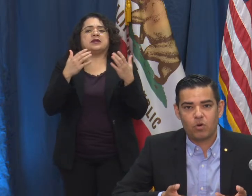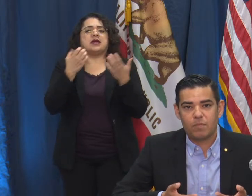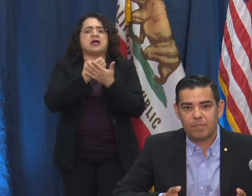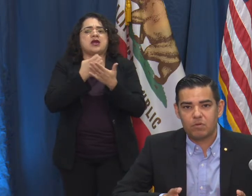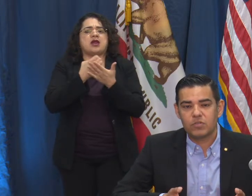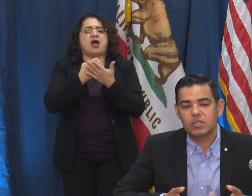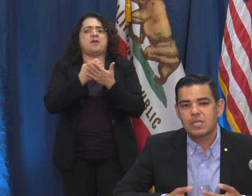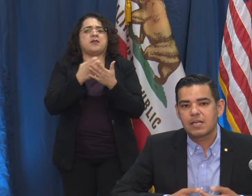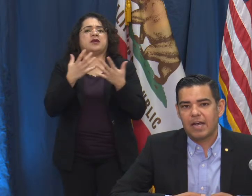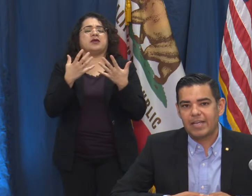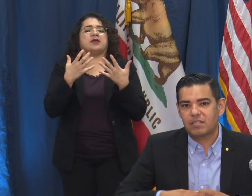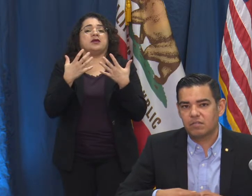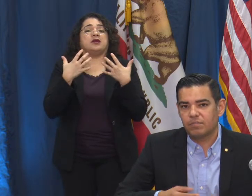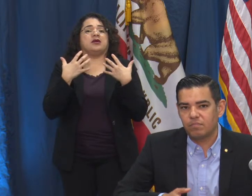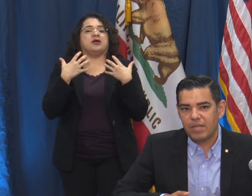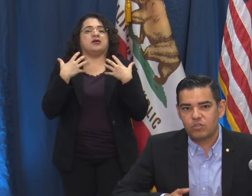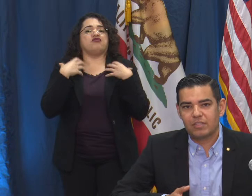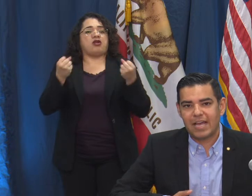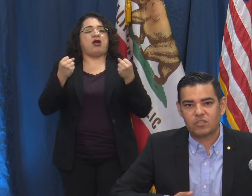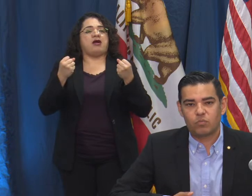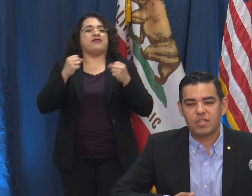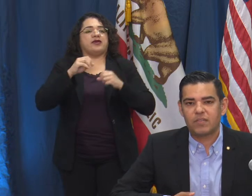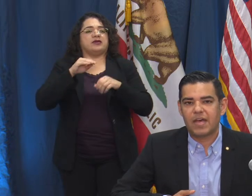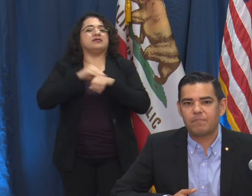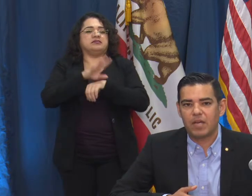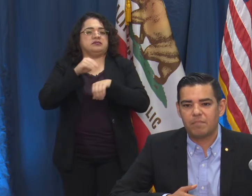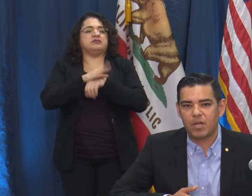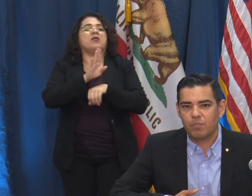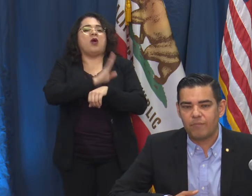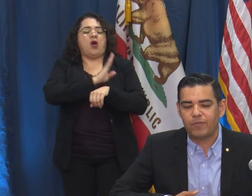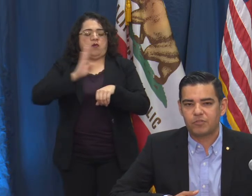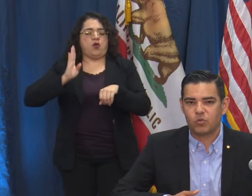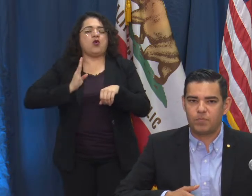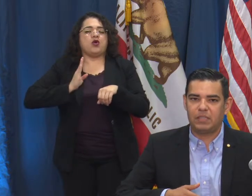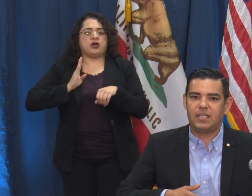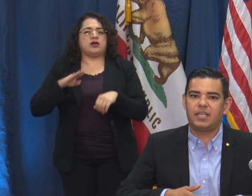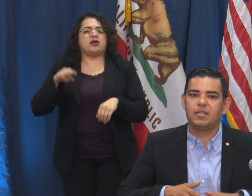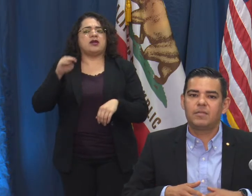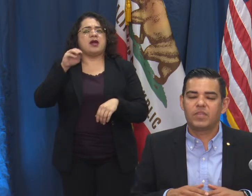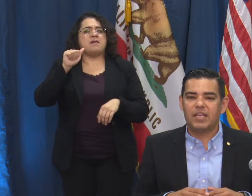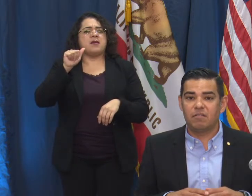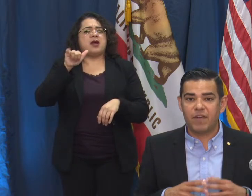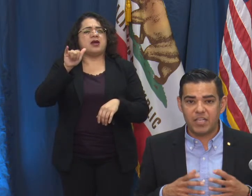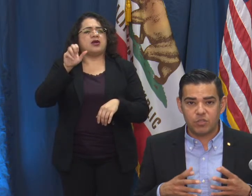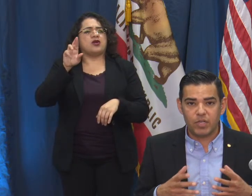members. I mentioned last week that Mayor Bob Foster would be leading an advisory